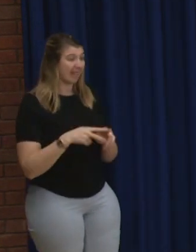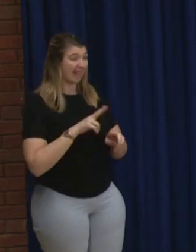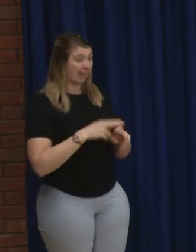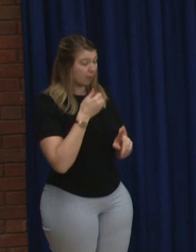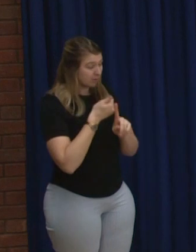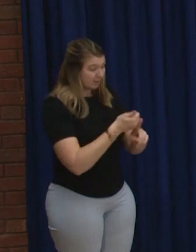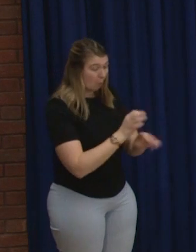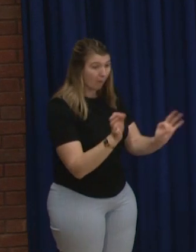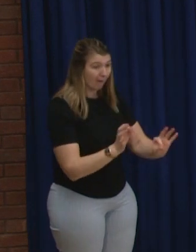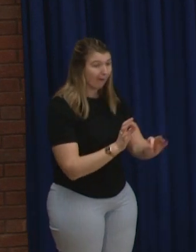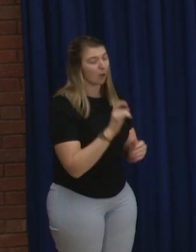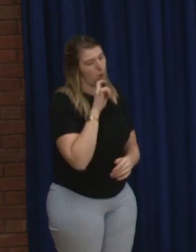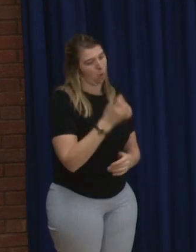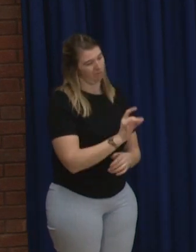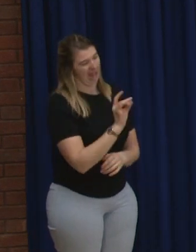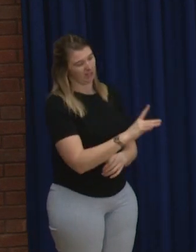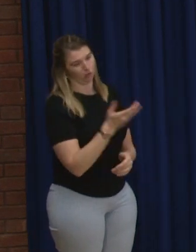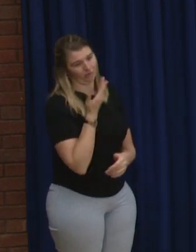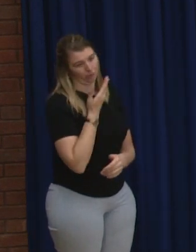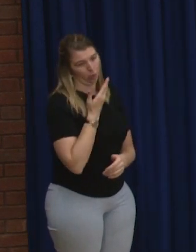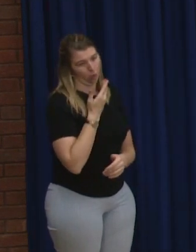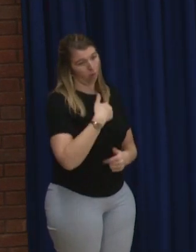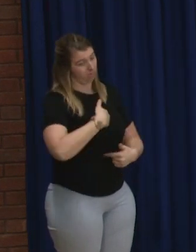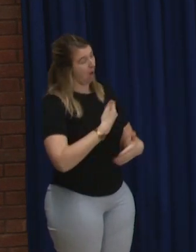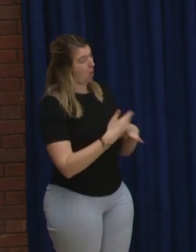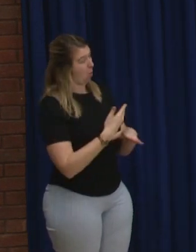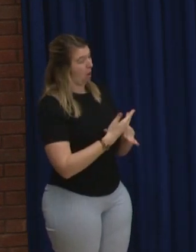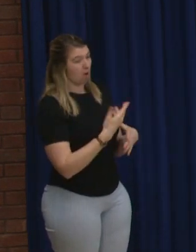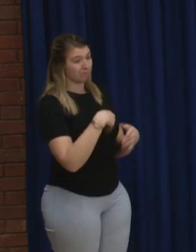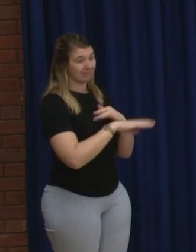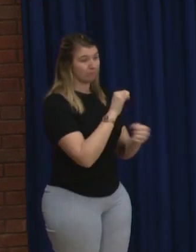and I work with the justice system with people in prison and he could have been easily going a